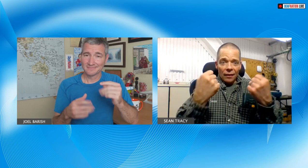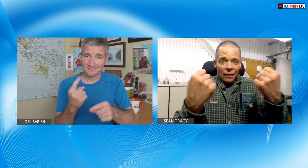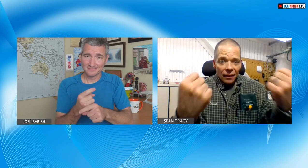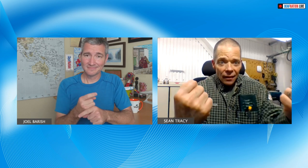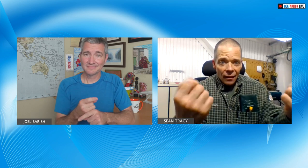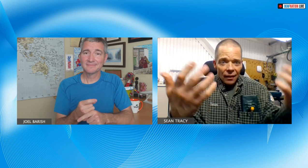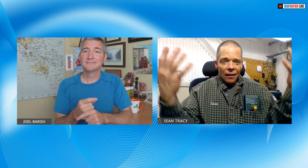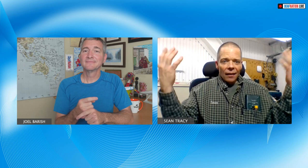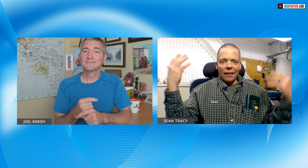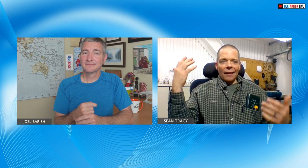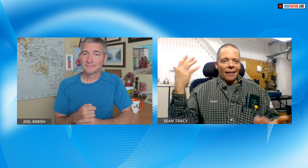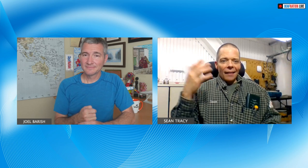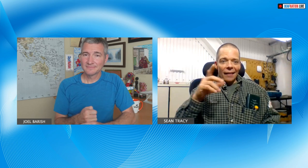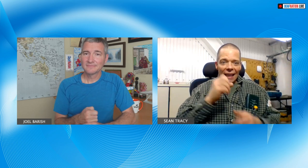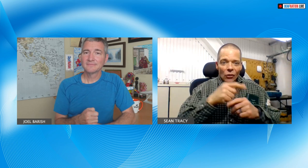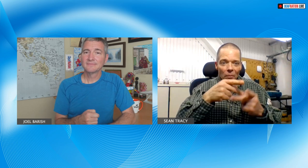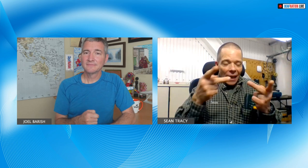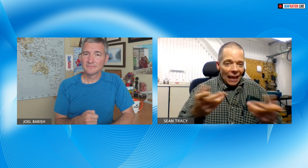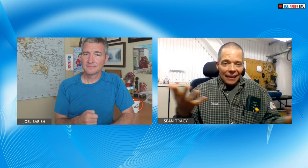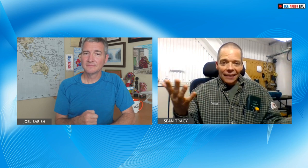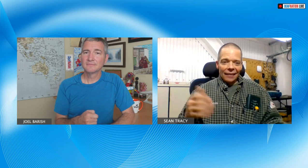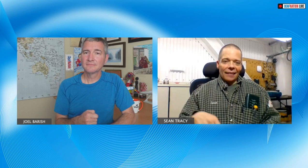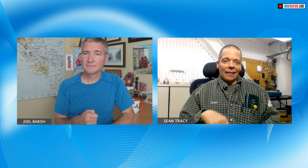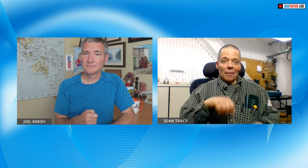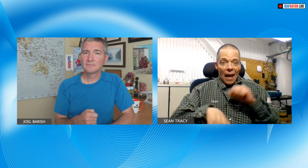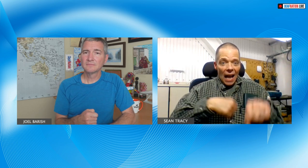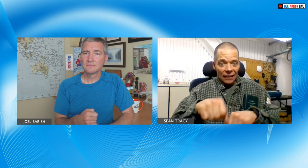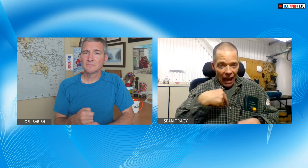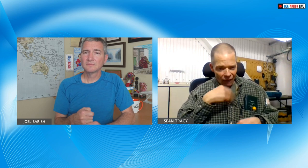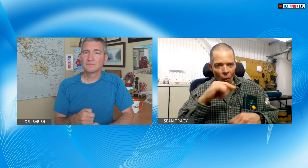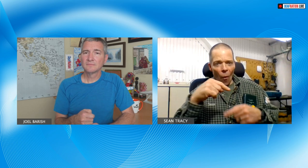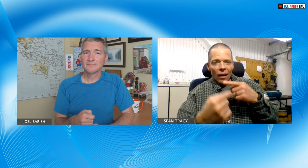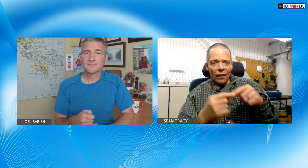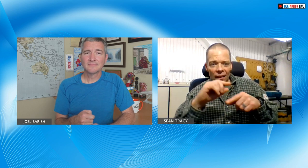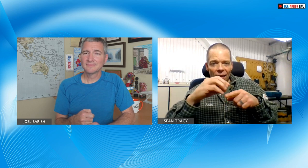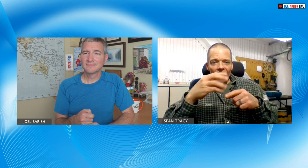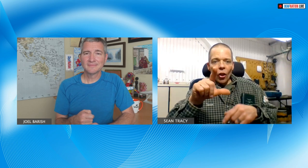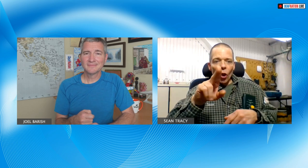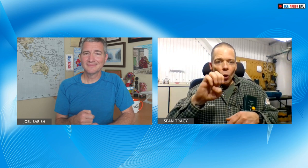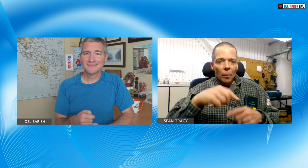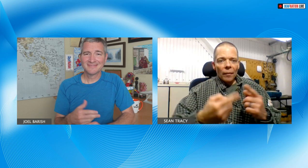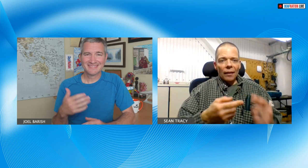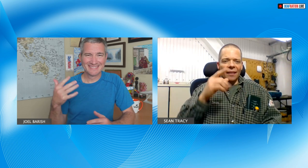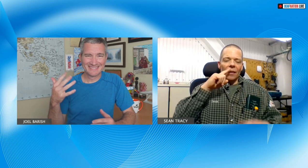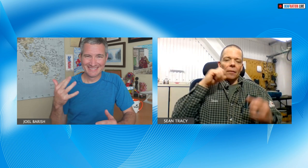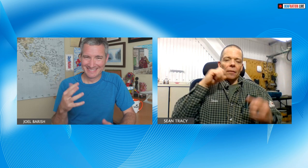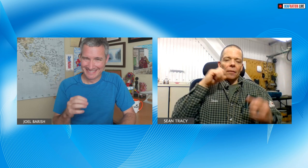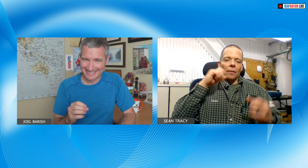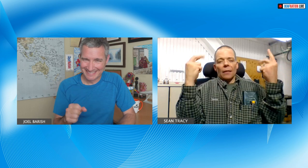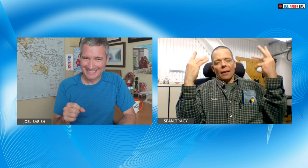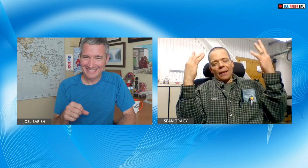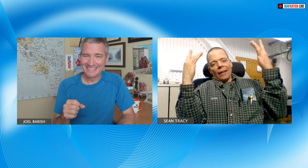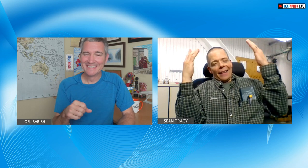Right, right. Oil is used to get you places. Even your bike uses oil for lubricant! Oil is used for so many things!